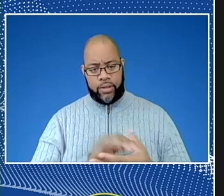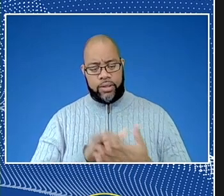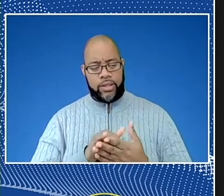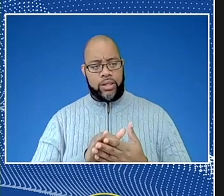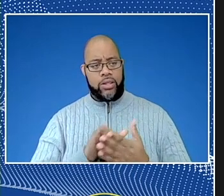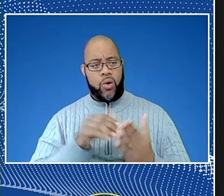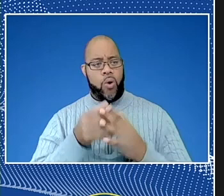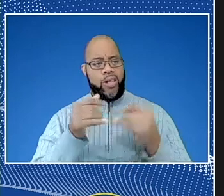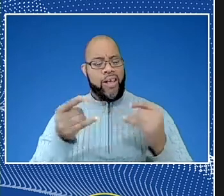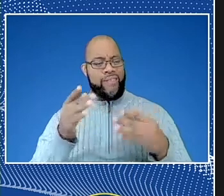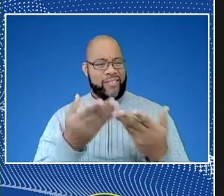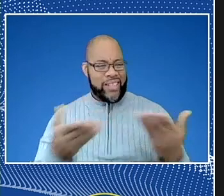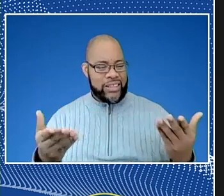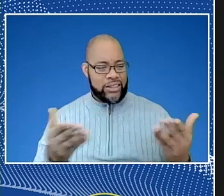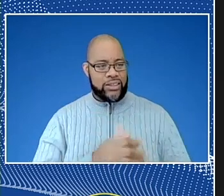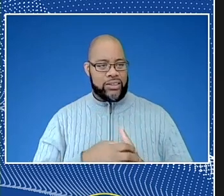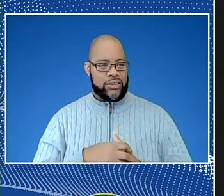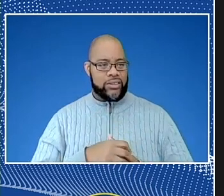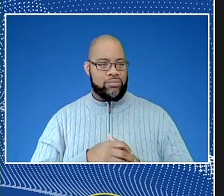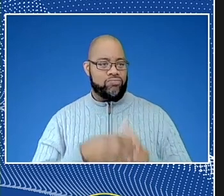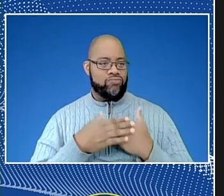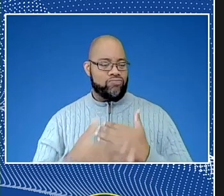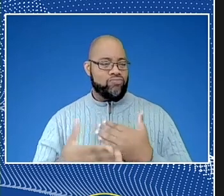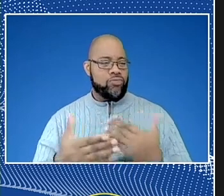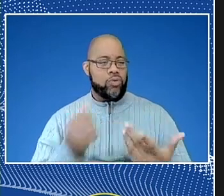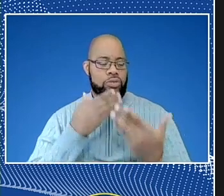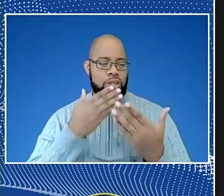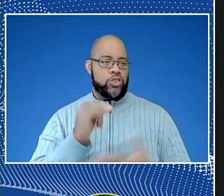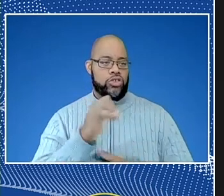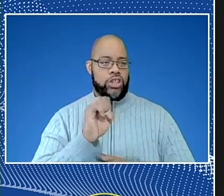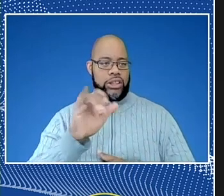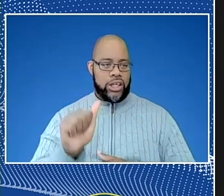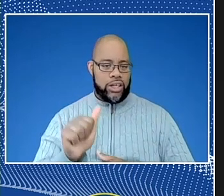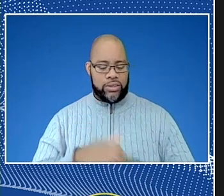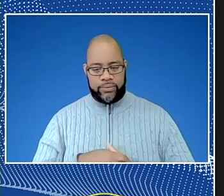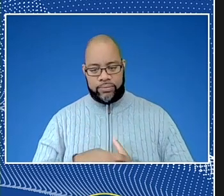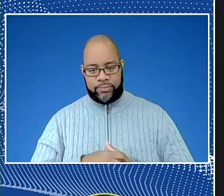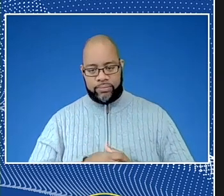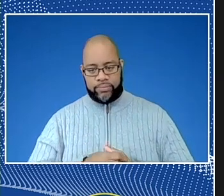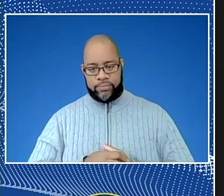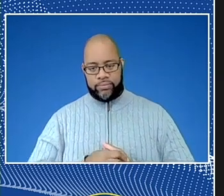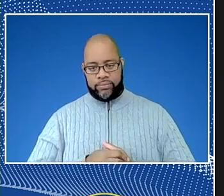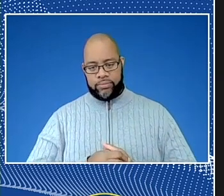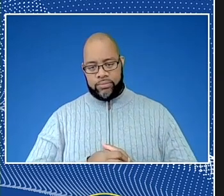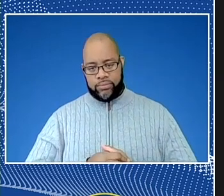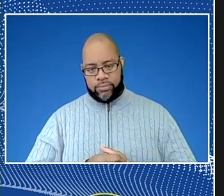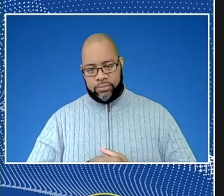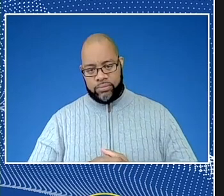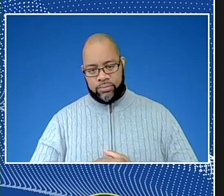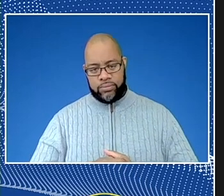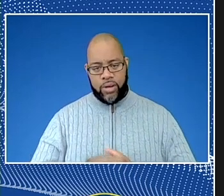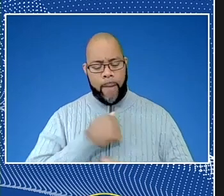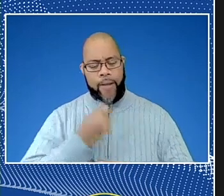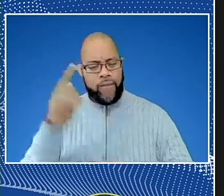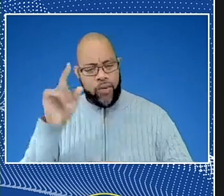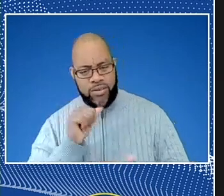things coming forward. So thank you, Jessica. Thanks. Thank you both. Apologies for not mentioning this sooner, but Jalil is